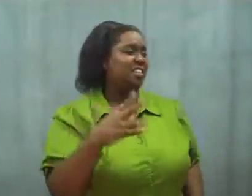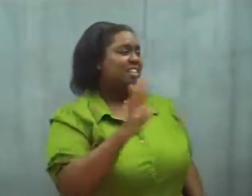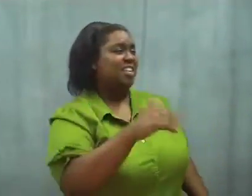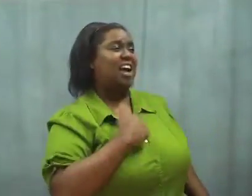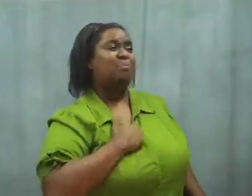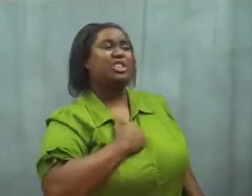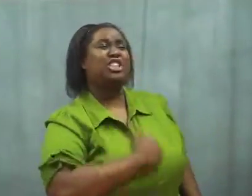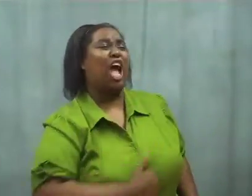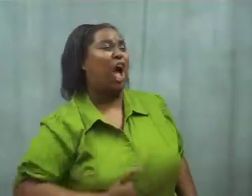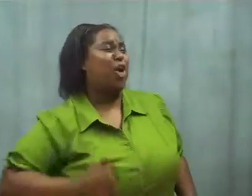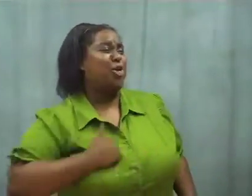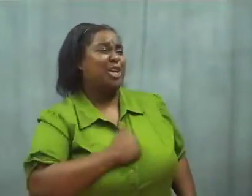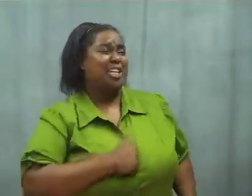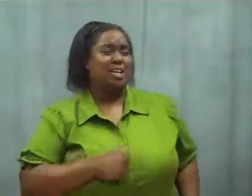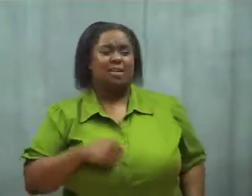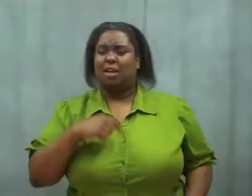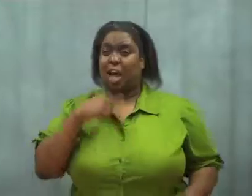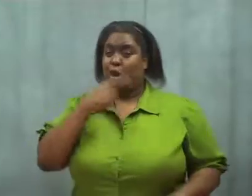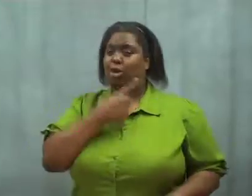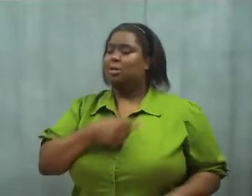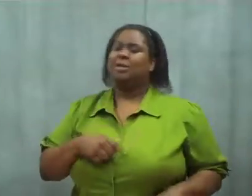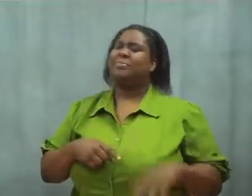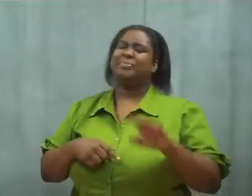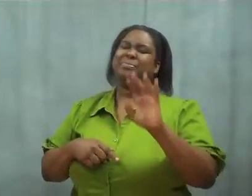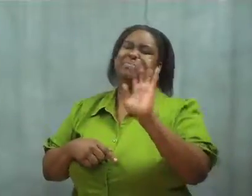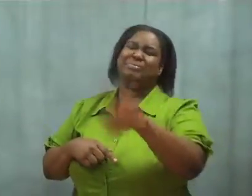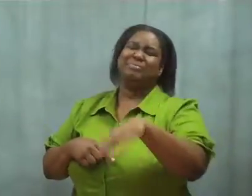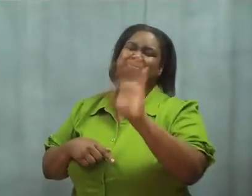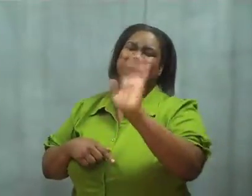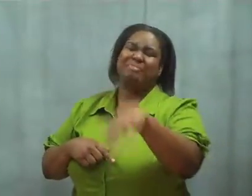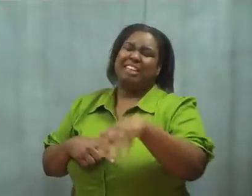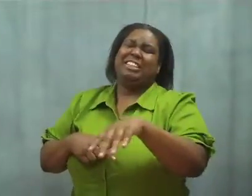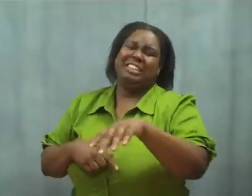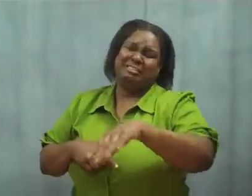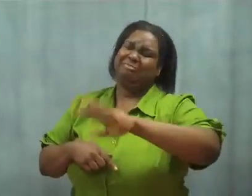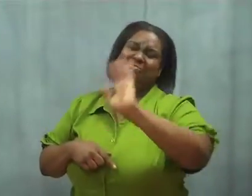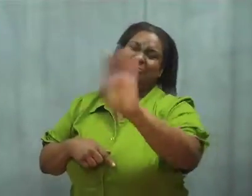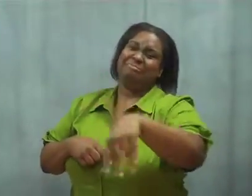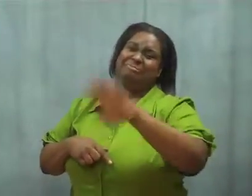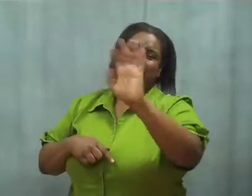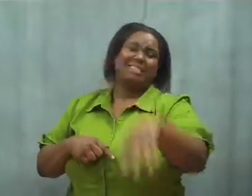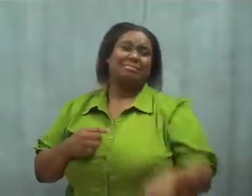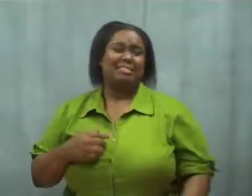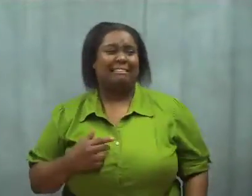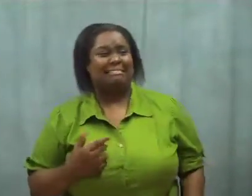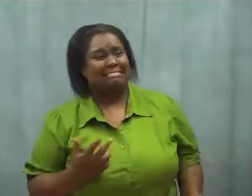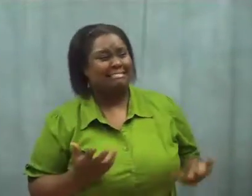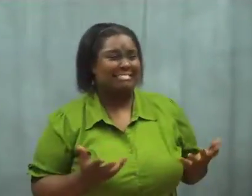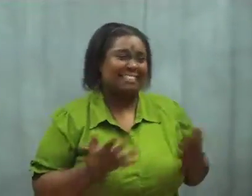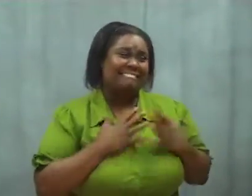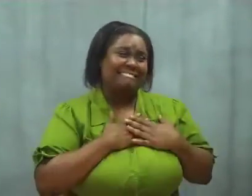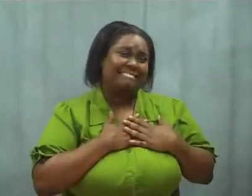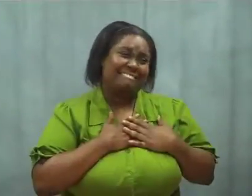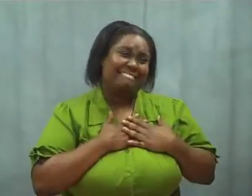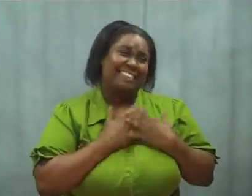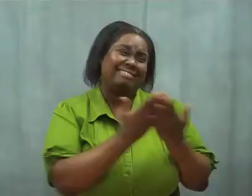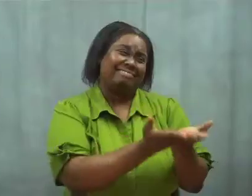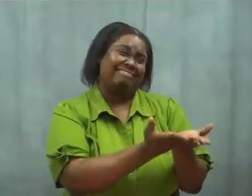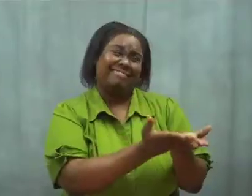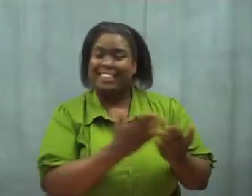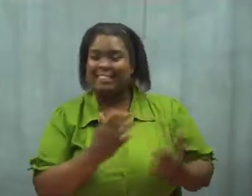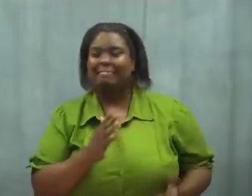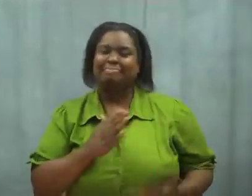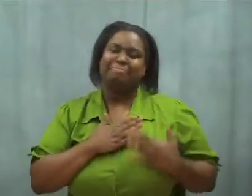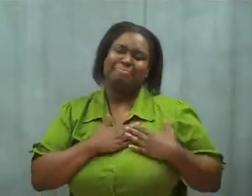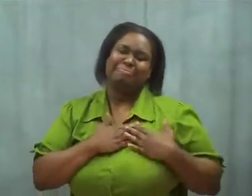I looked back, and said, "I'm sorry!"